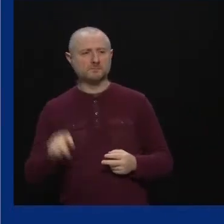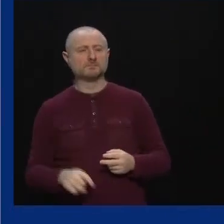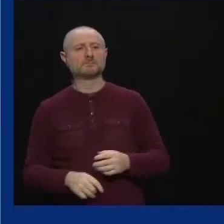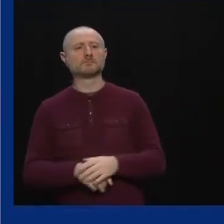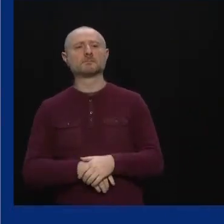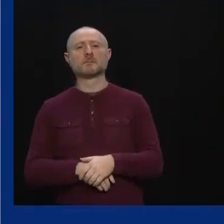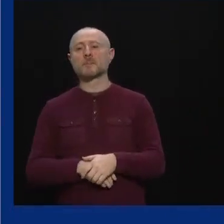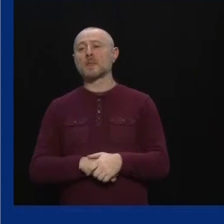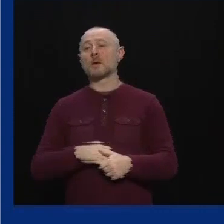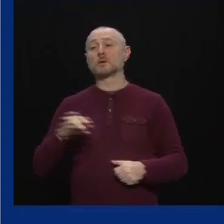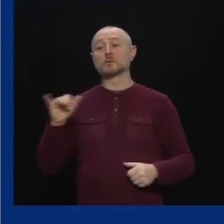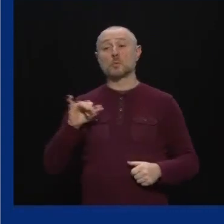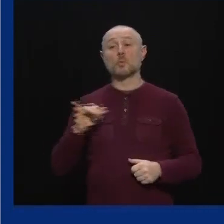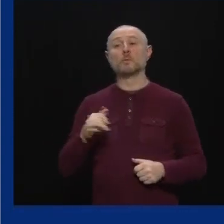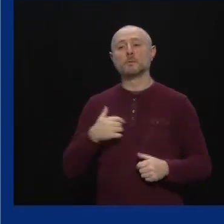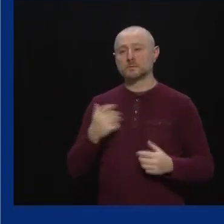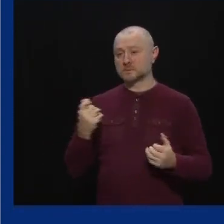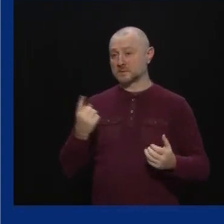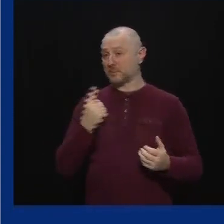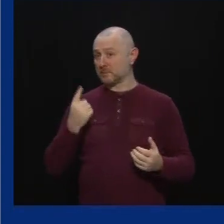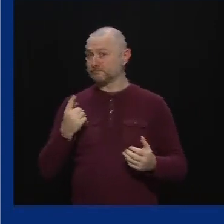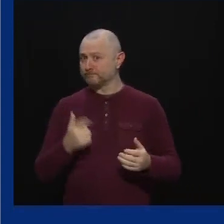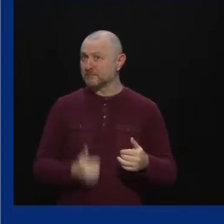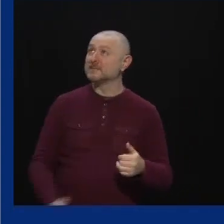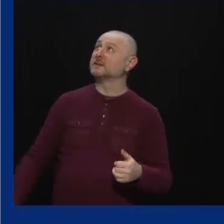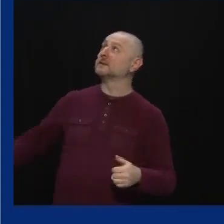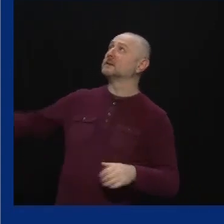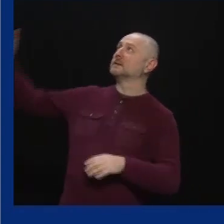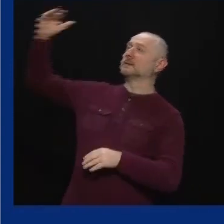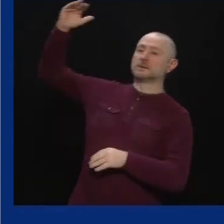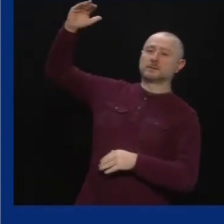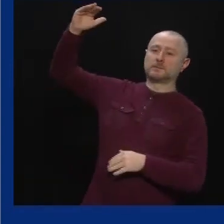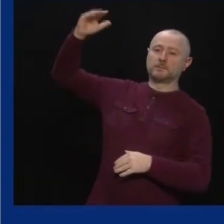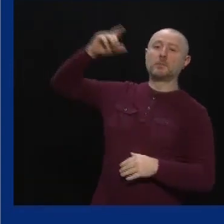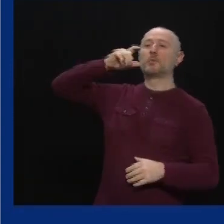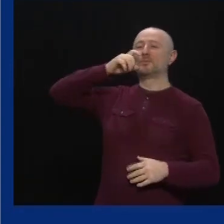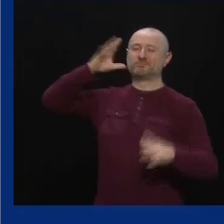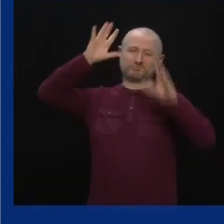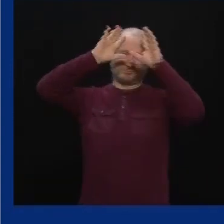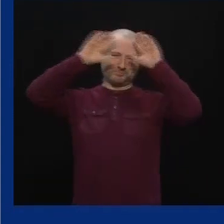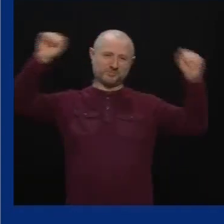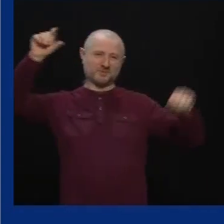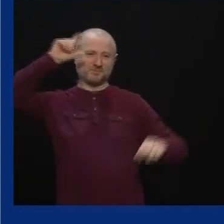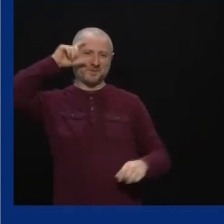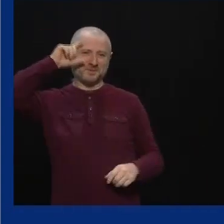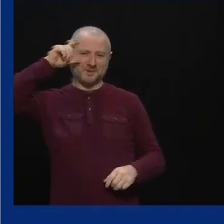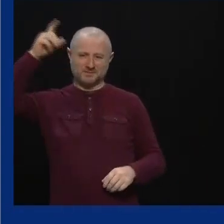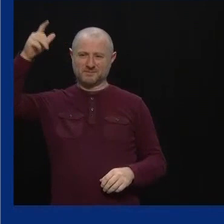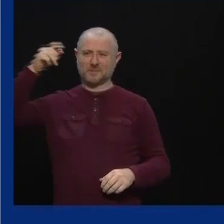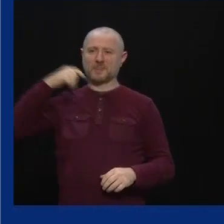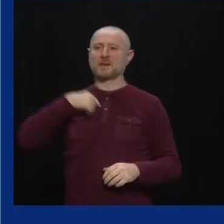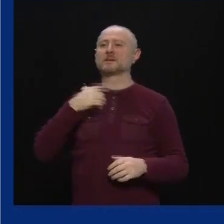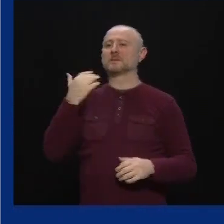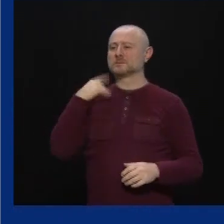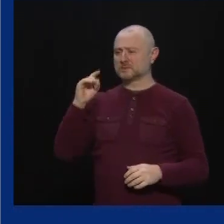CONVERSATIONS ABOUT THIS. SO, I WANT TO THANK OUR TESTING PARTNER ON THIS AS WELL. AND WE ALSO PARTNER IN VERY HIGH